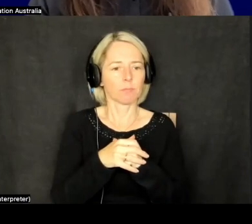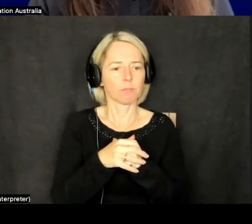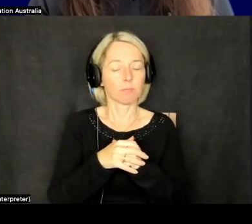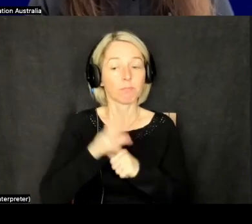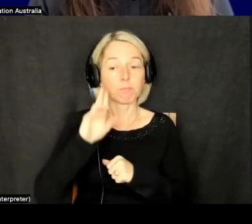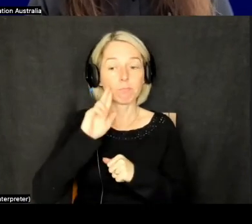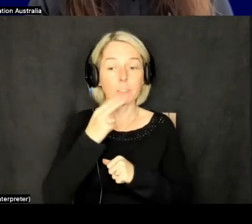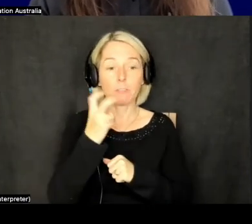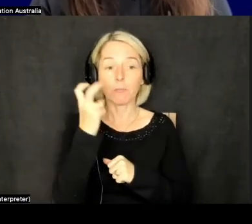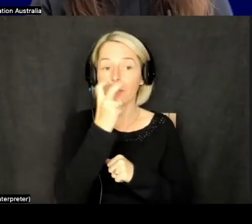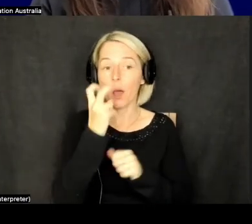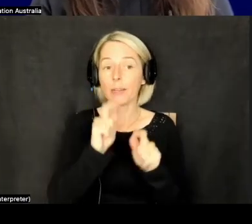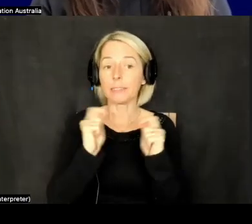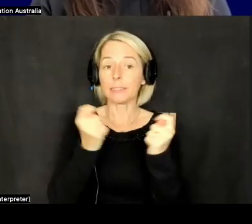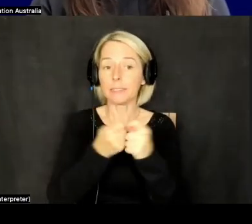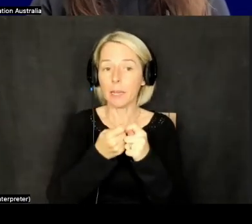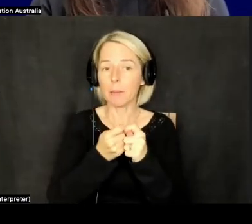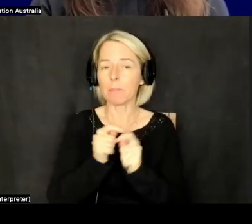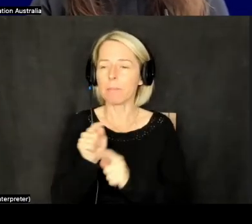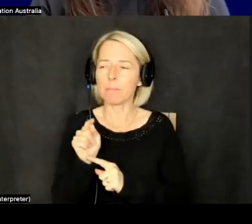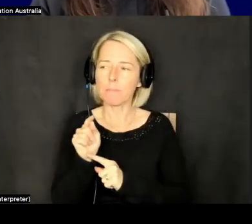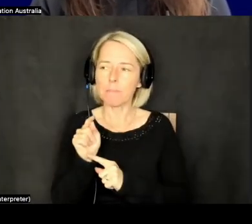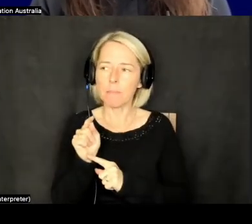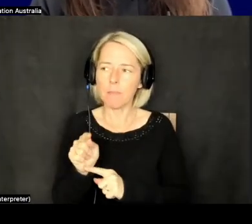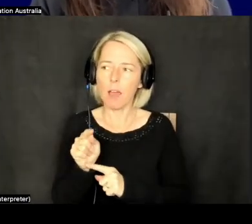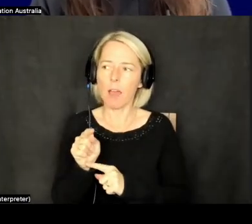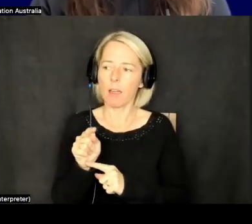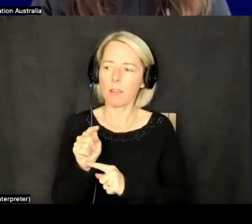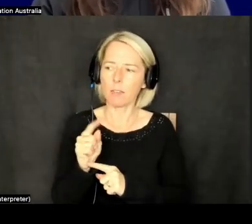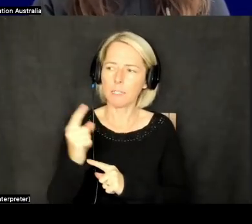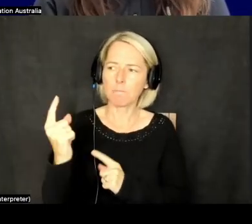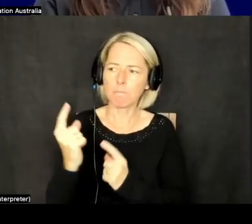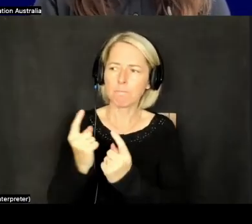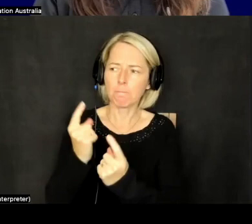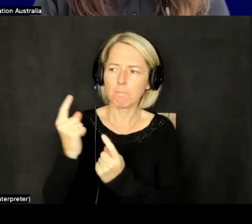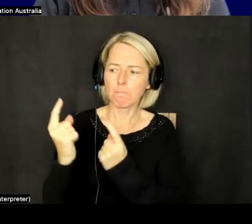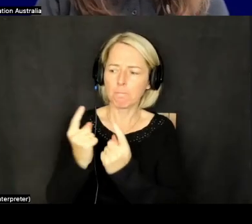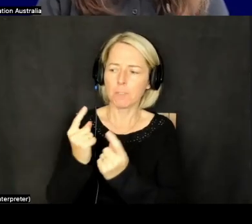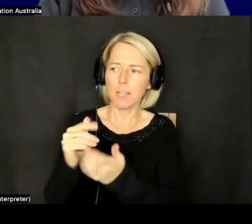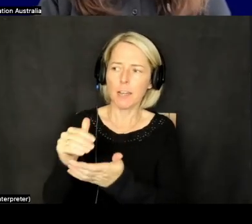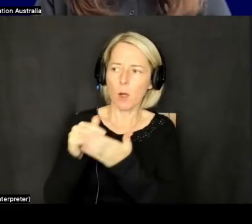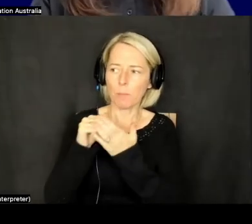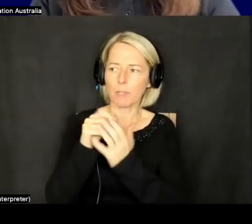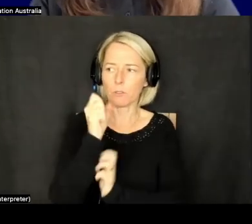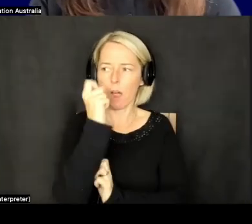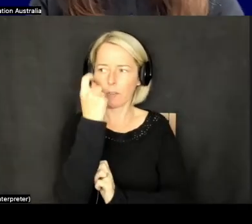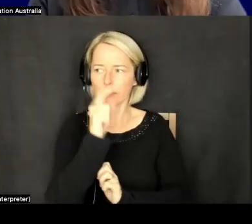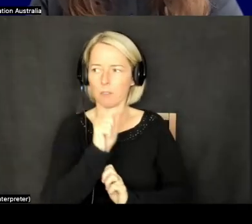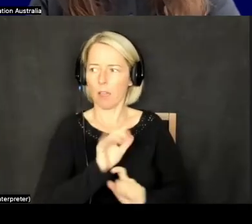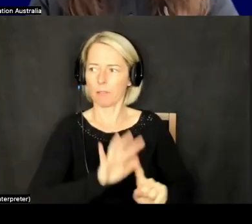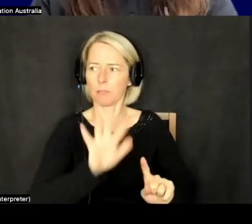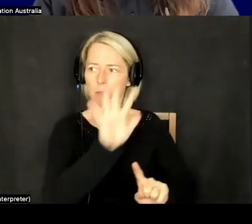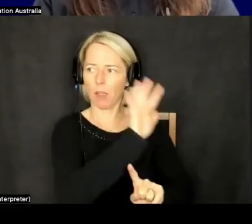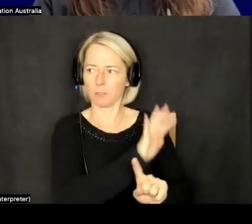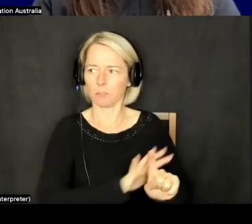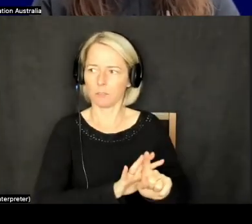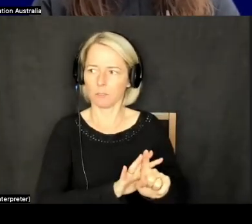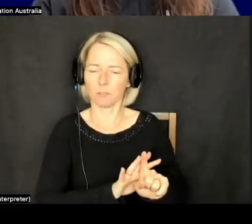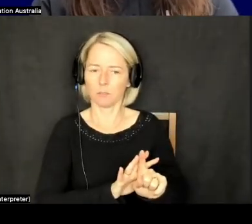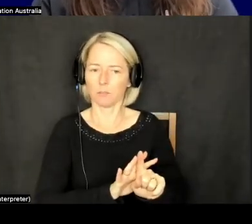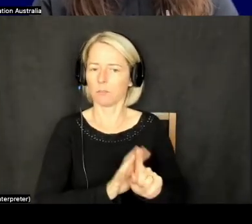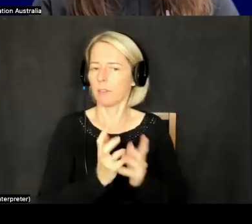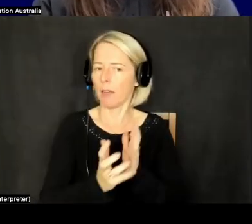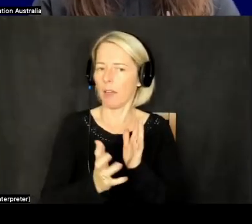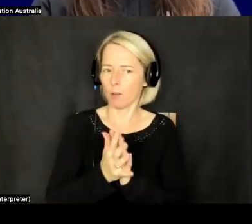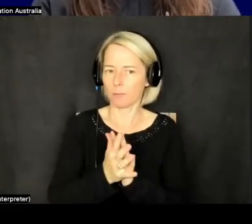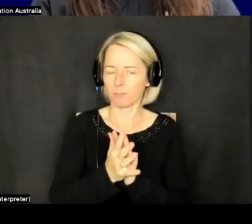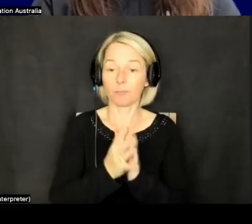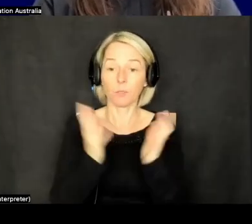to help you understand each of the spaces. Let's think about the auditory space first. So,